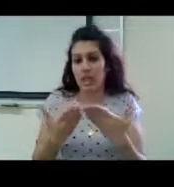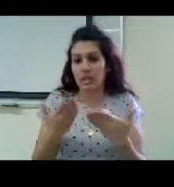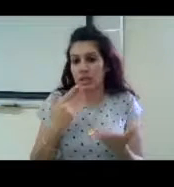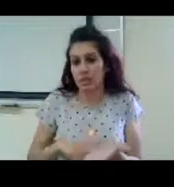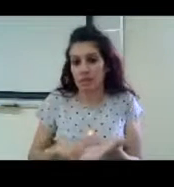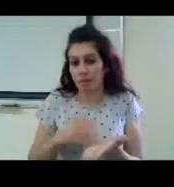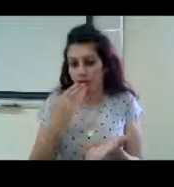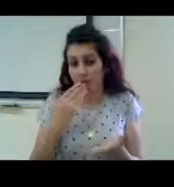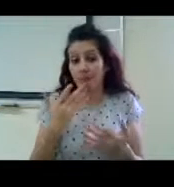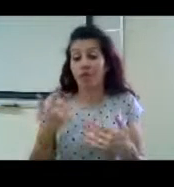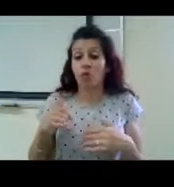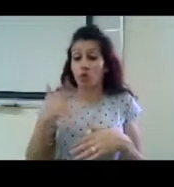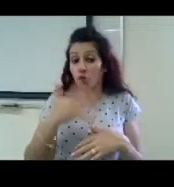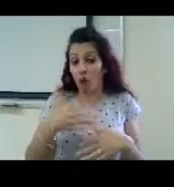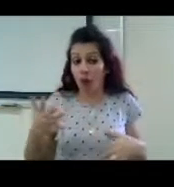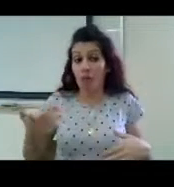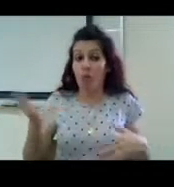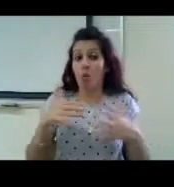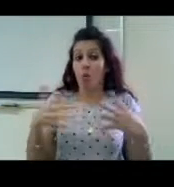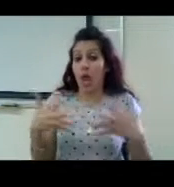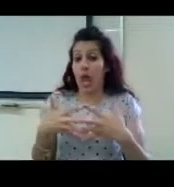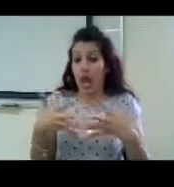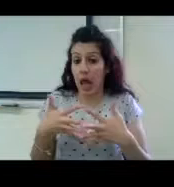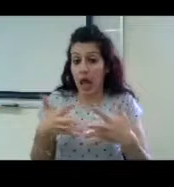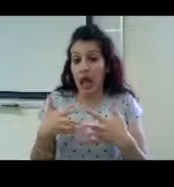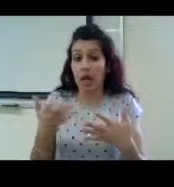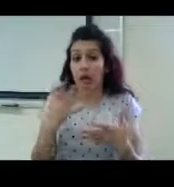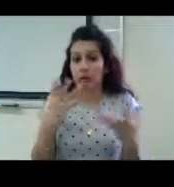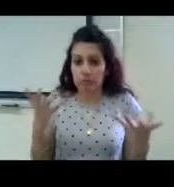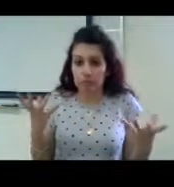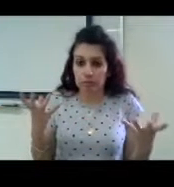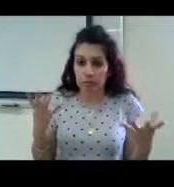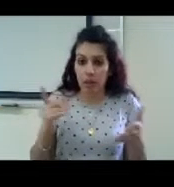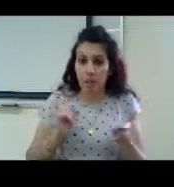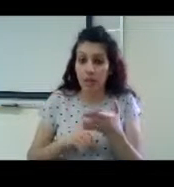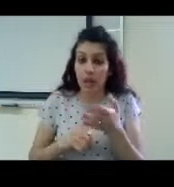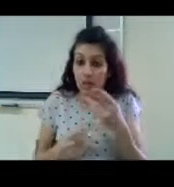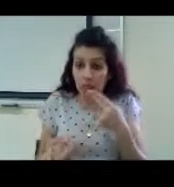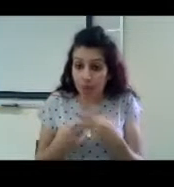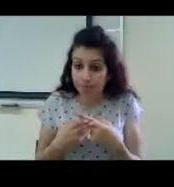families have faced the challenge of balancing how they go about this and has